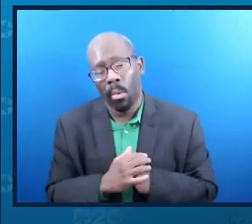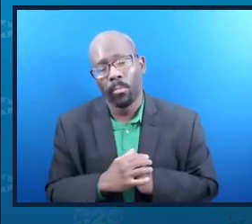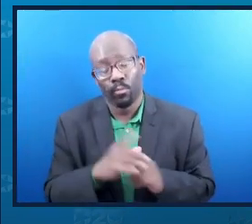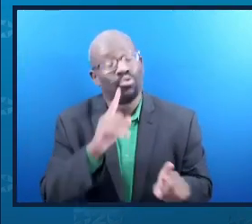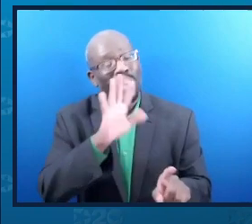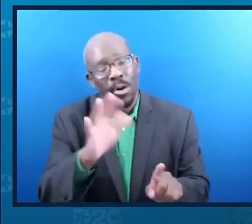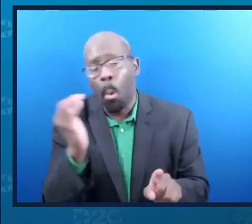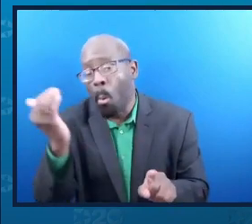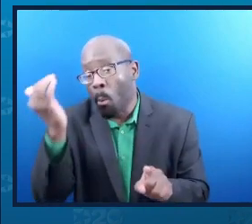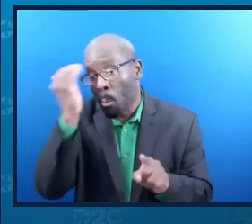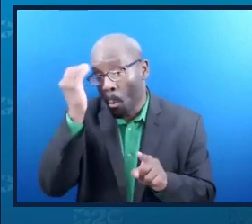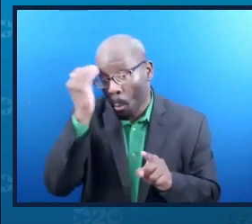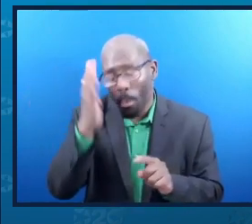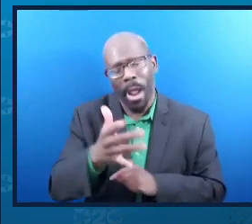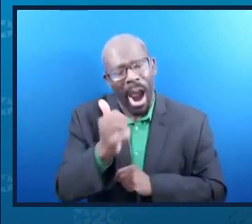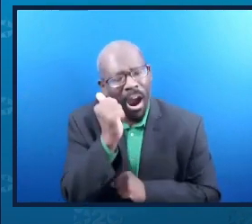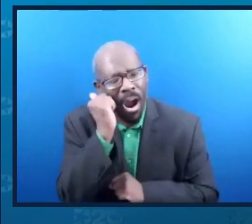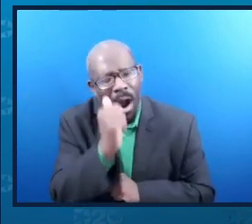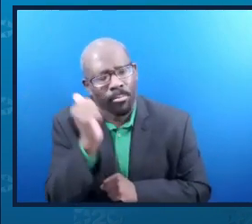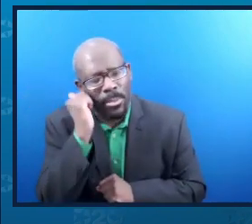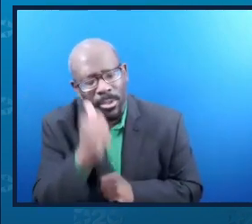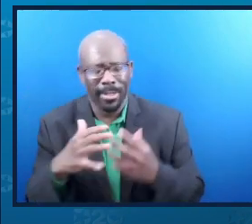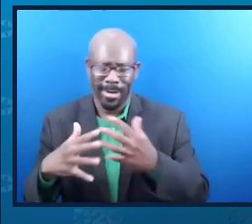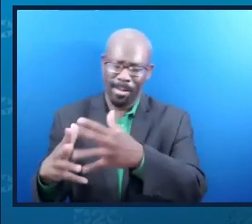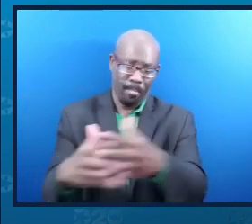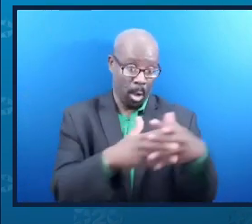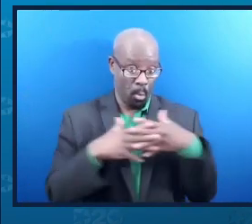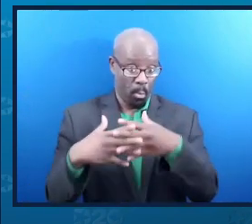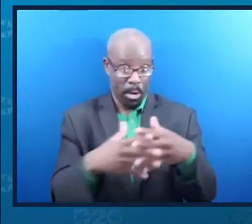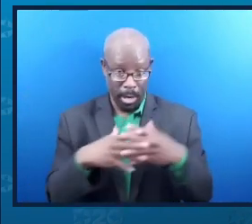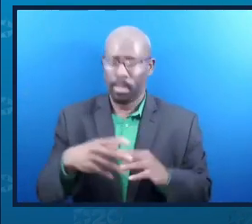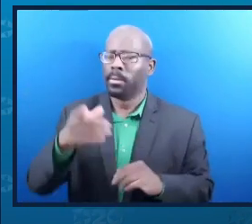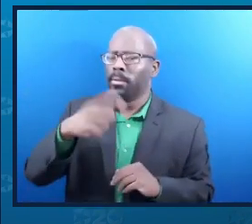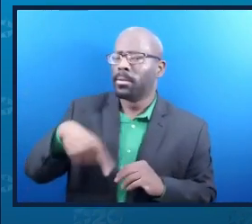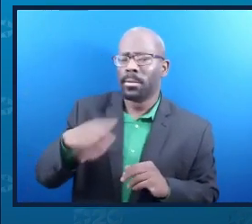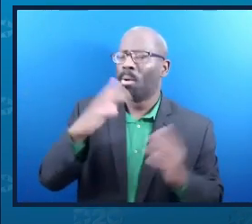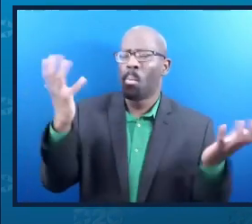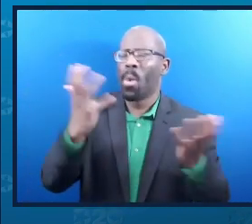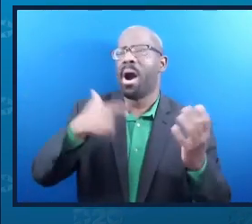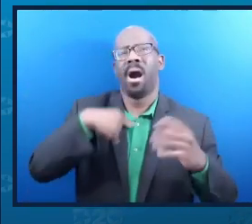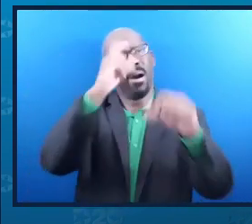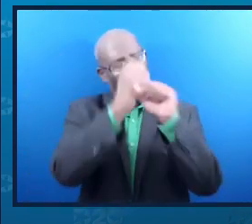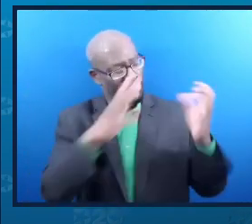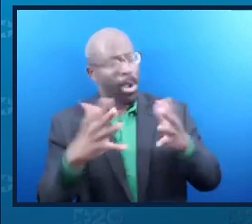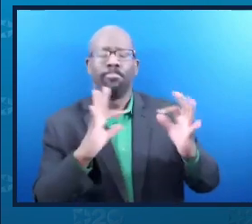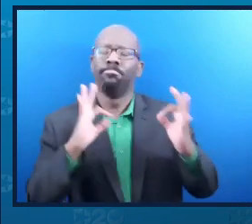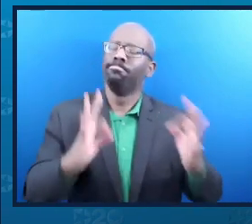DEMOCRACY THAT HAD FALLEN SHORT ALL THAT YOU ARE LIVES THEY KNEW HOW FAR THE DAILY OF REALITY OF